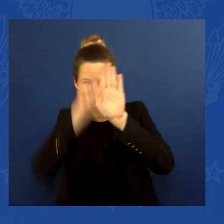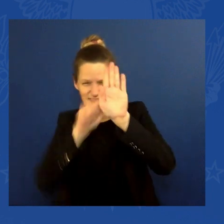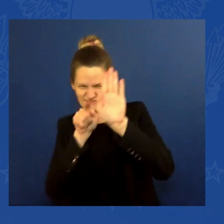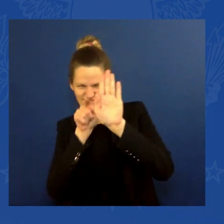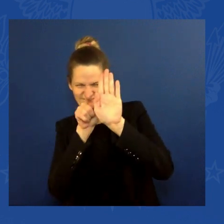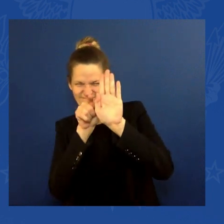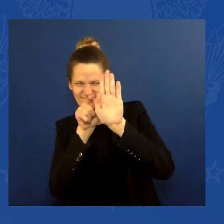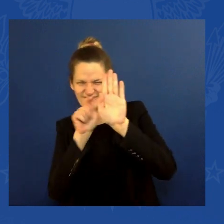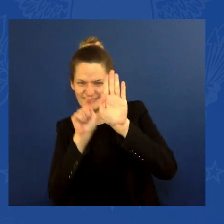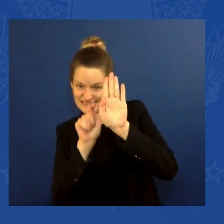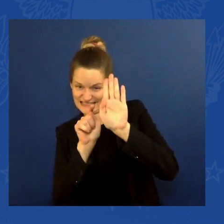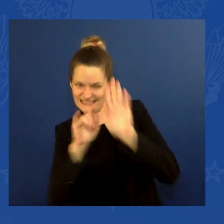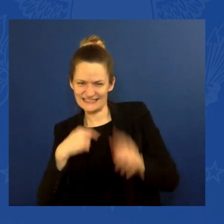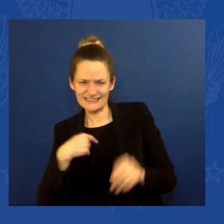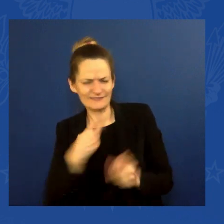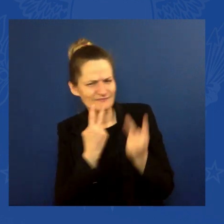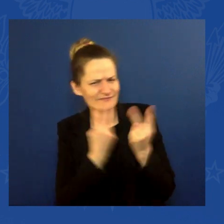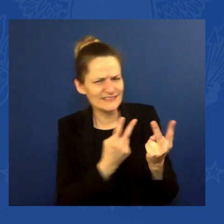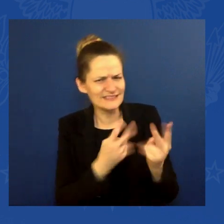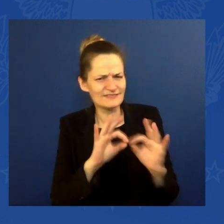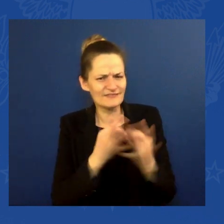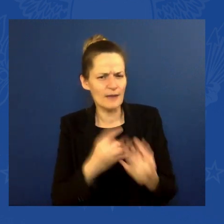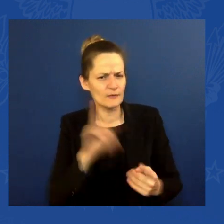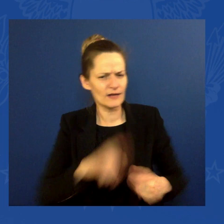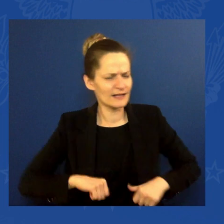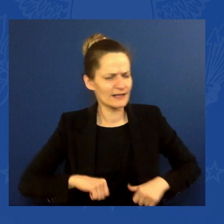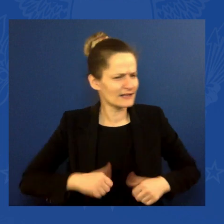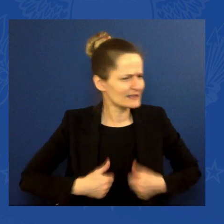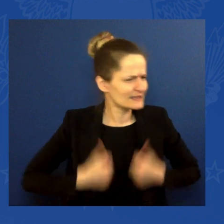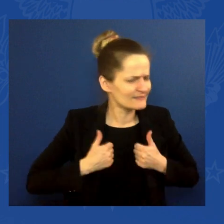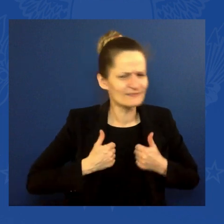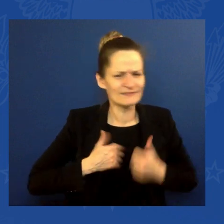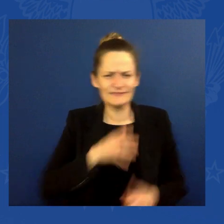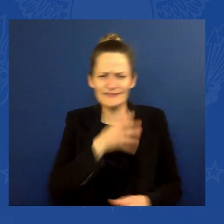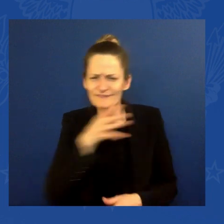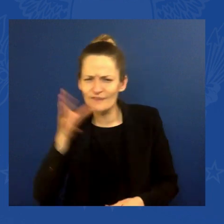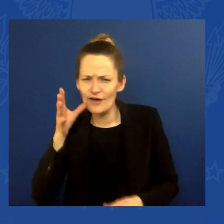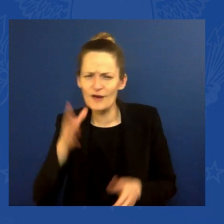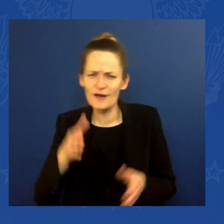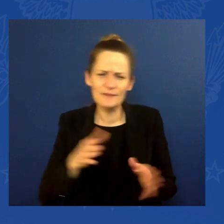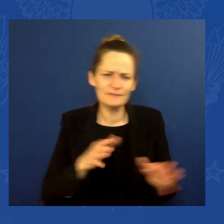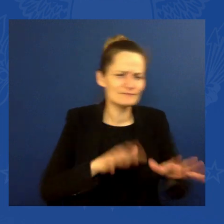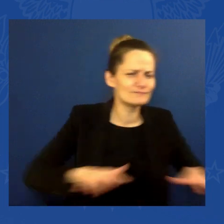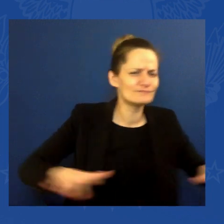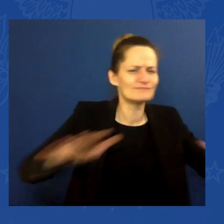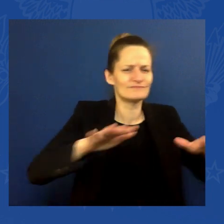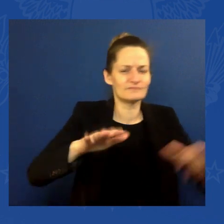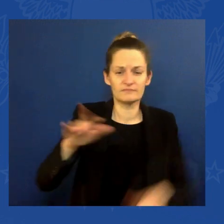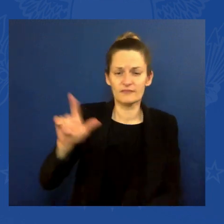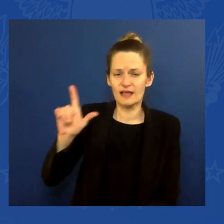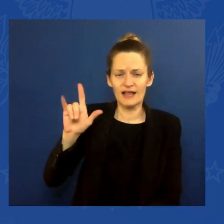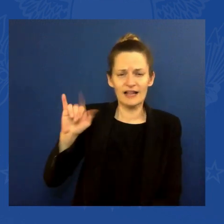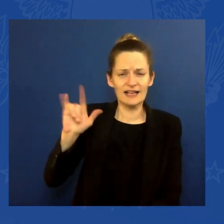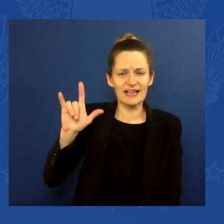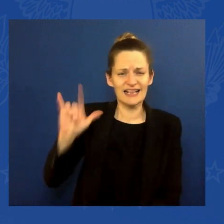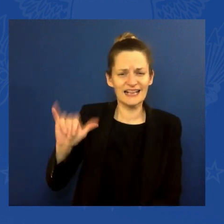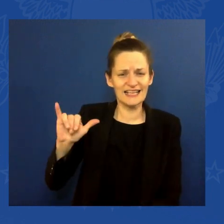And we also went to Lily Finnegan's pub -- for spirits and to meet some of my distant relatives.